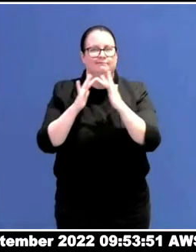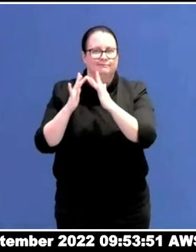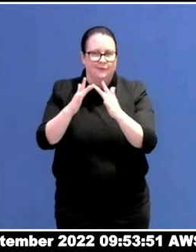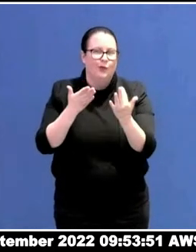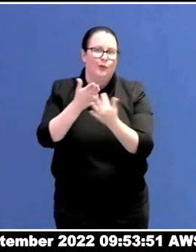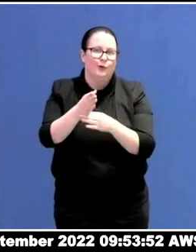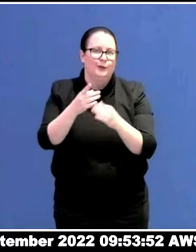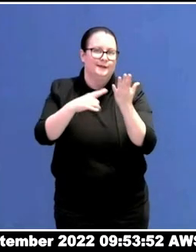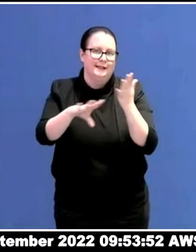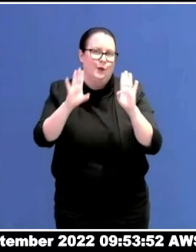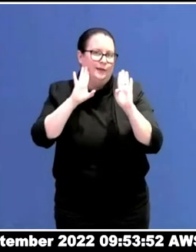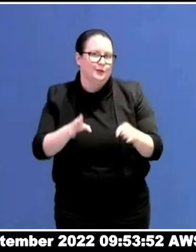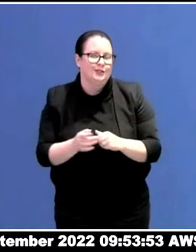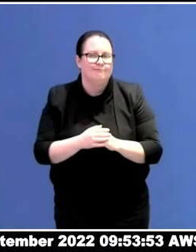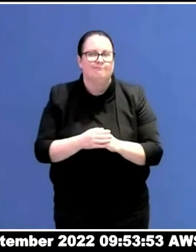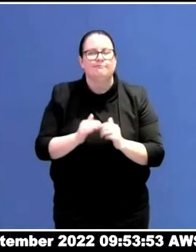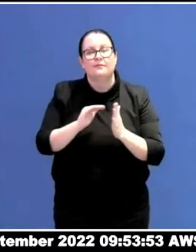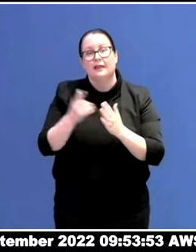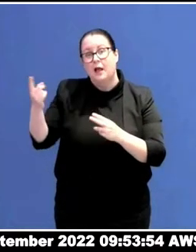So, I will now ask Mr Griffin to ask you some questions.